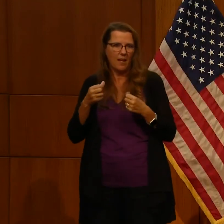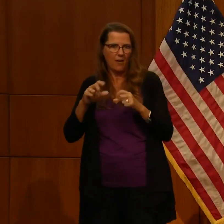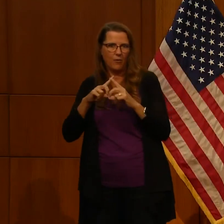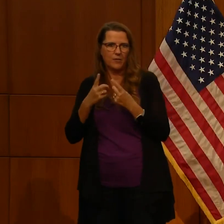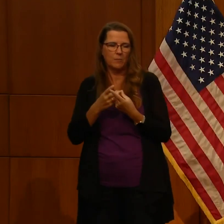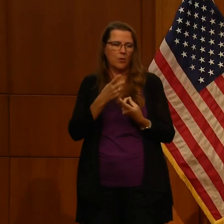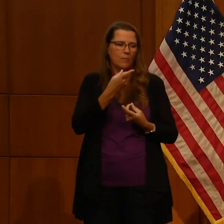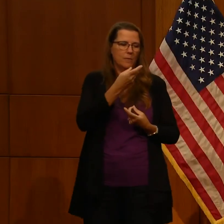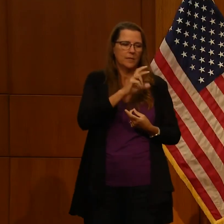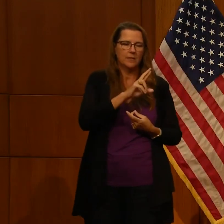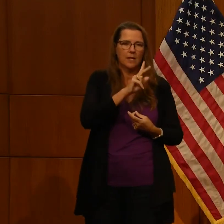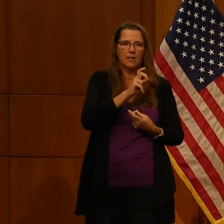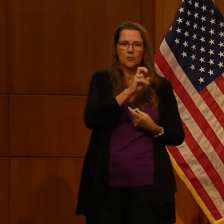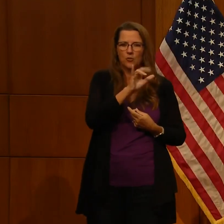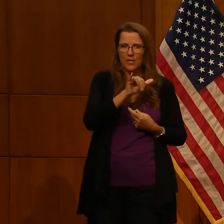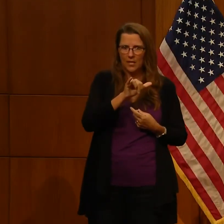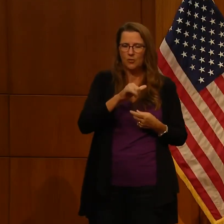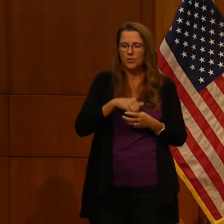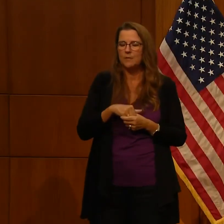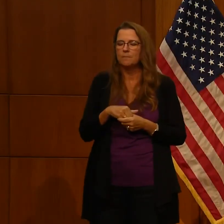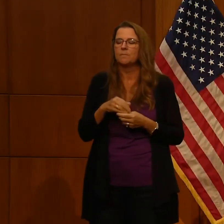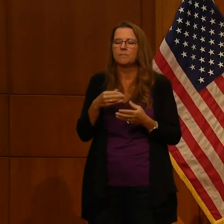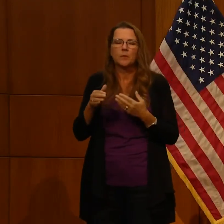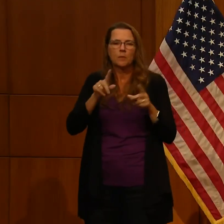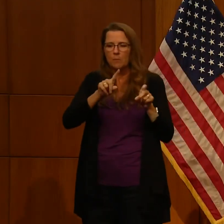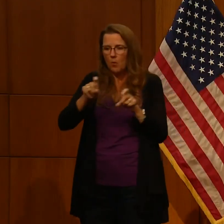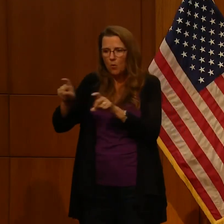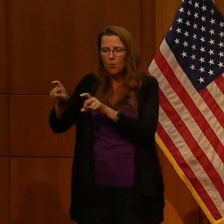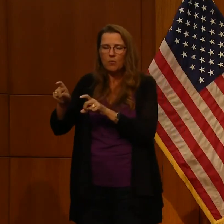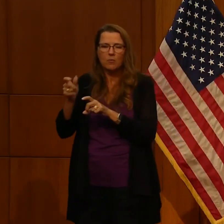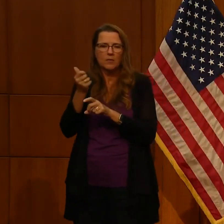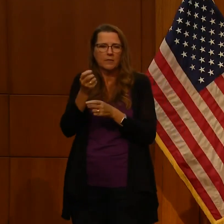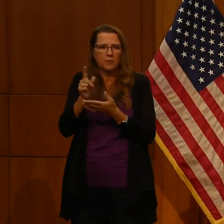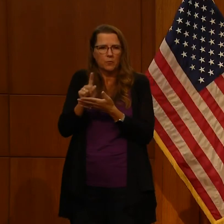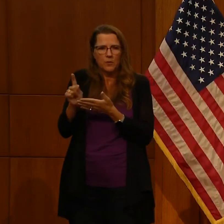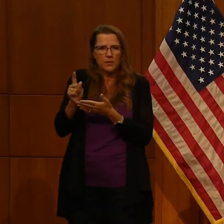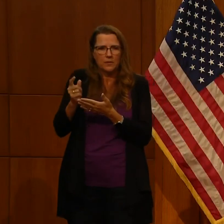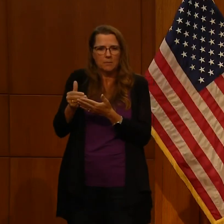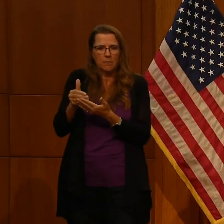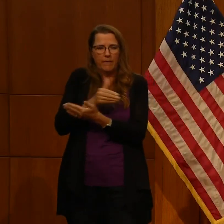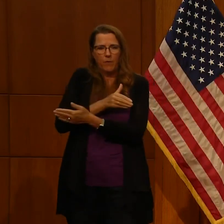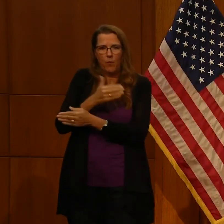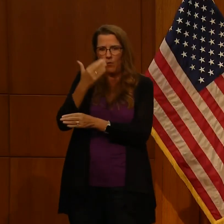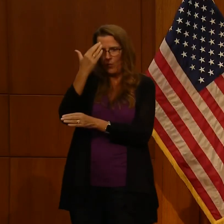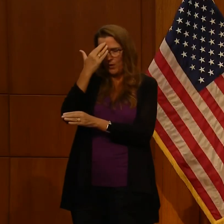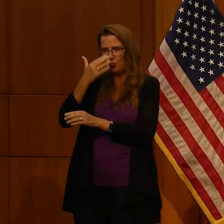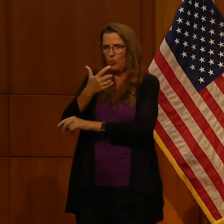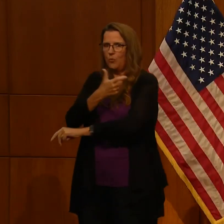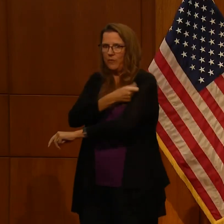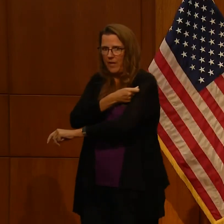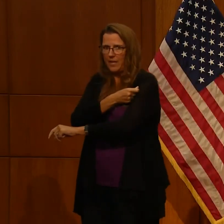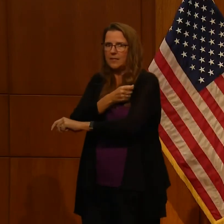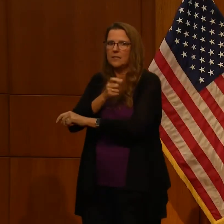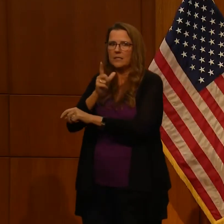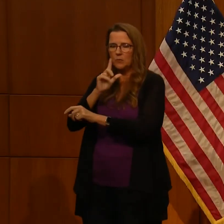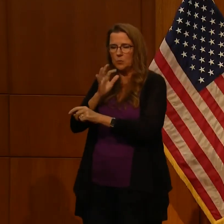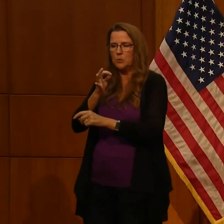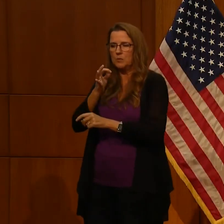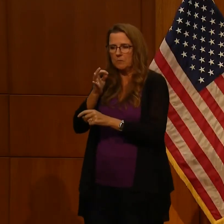PART OF THIS OR HEALTH DEPARTMENT. UM DR CAREY. A FEW